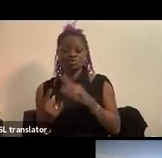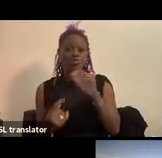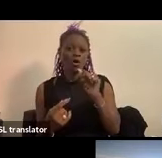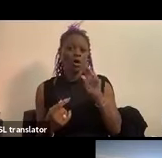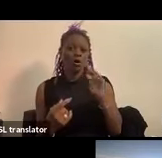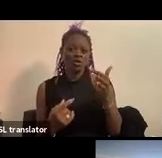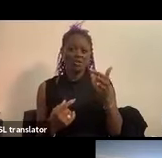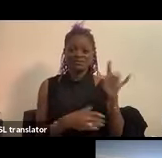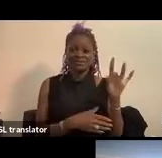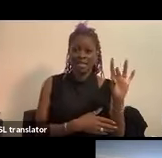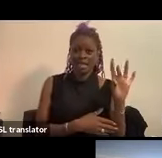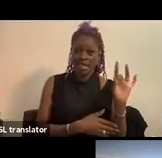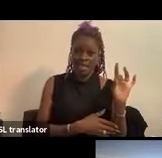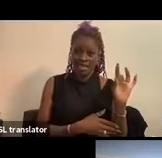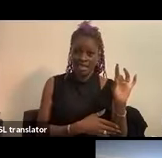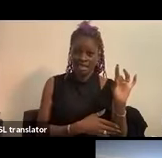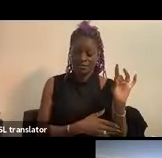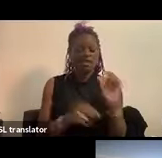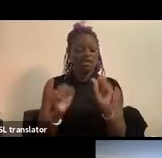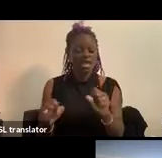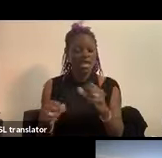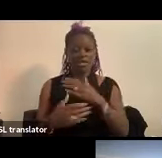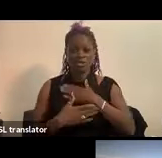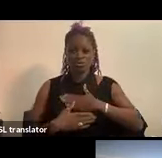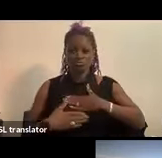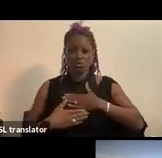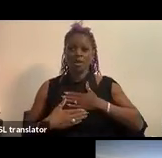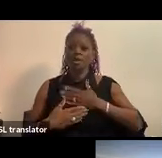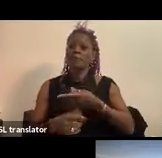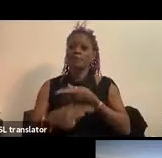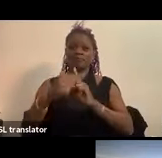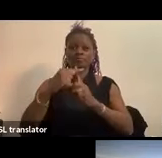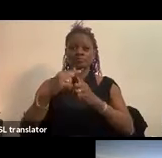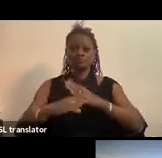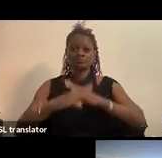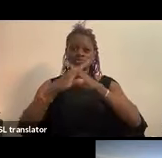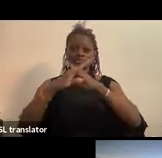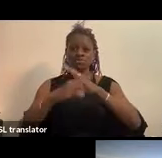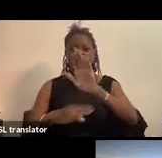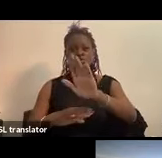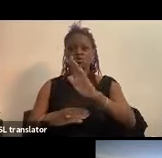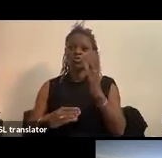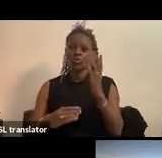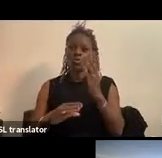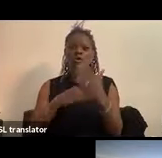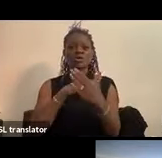event and to protect yourself and your community at the same time. Again, I just want to say it another time.